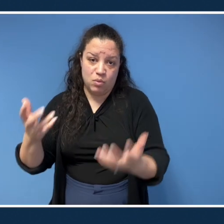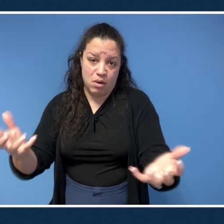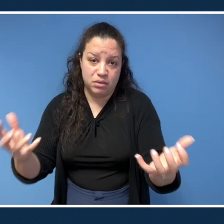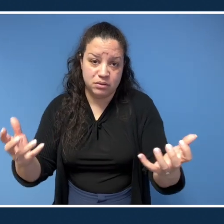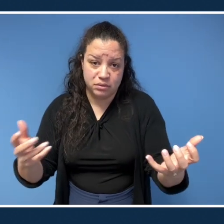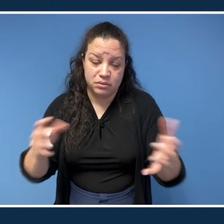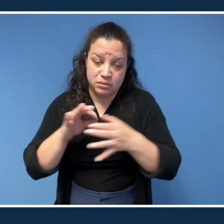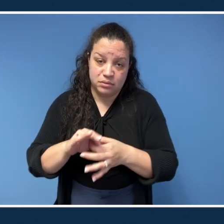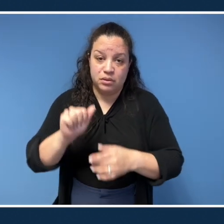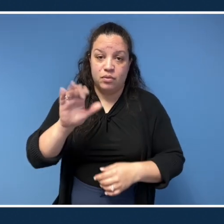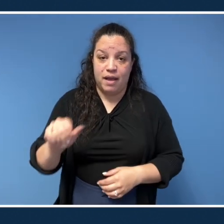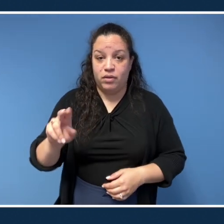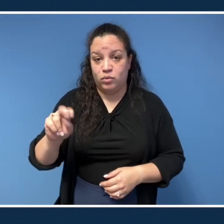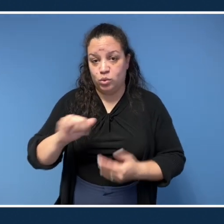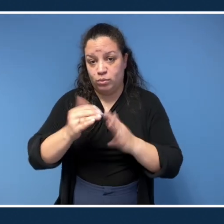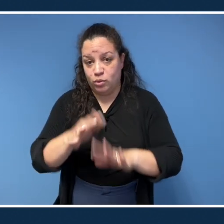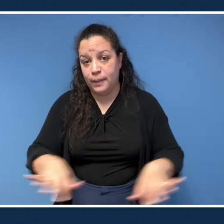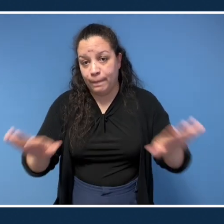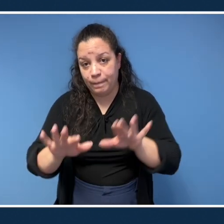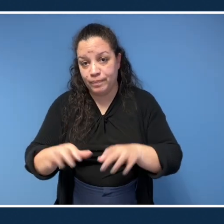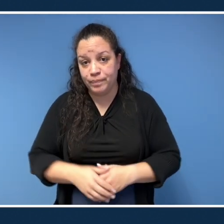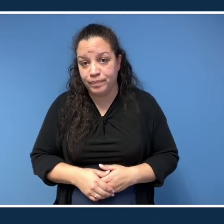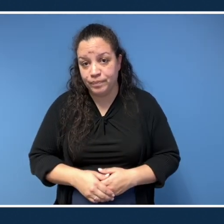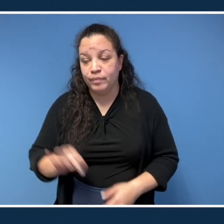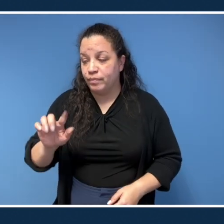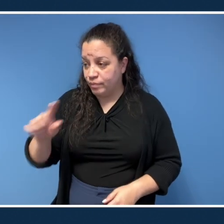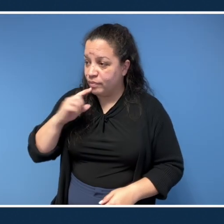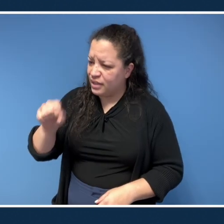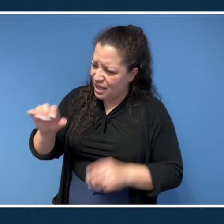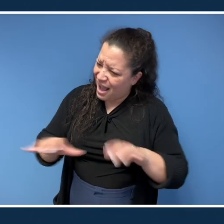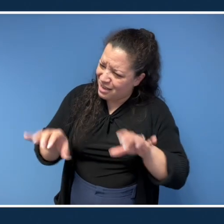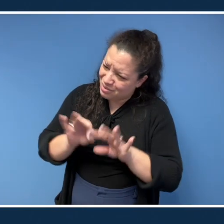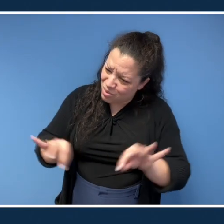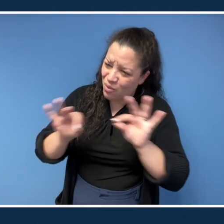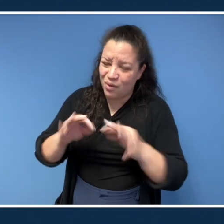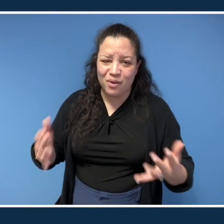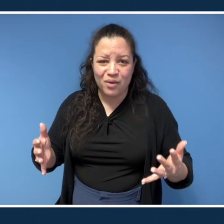African Nova Scotian community. Yes, action matters. Thank you, Shawn. And for our listeners,